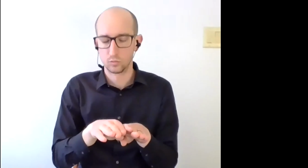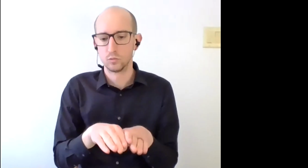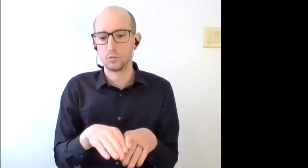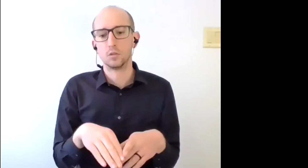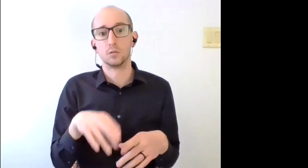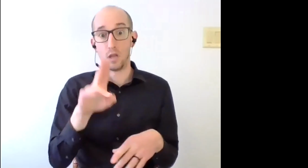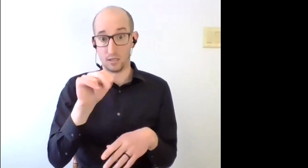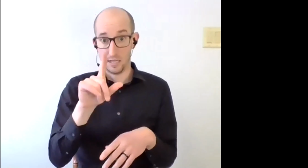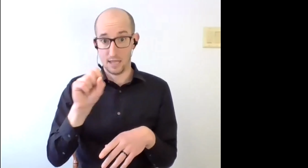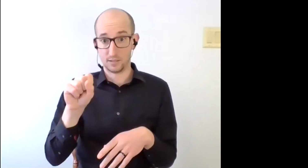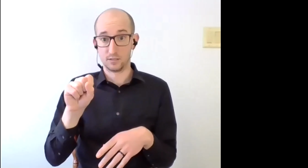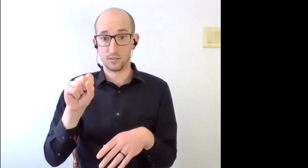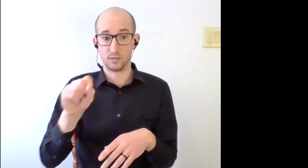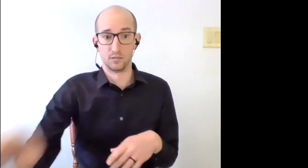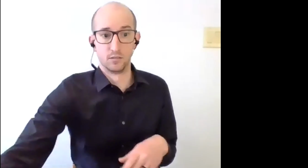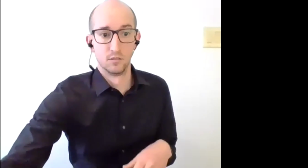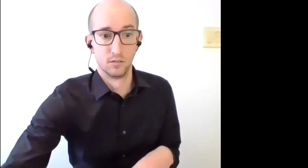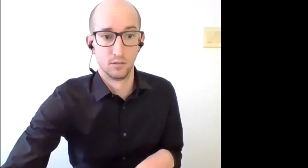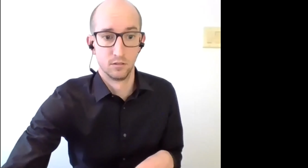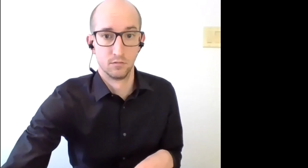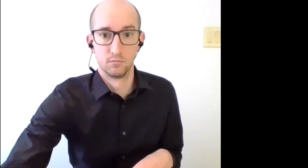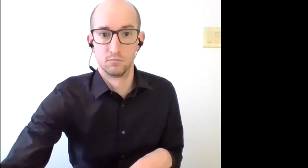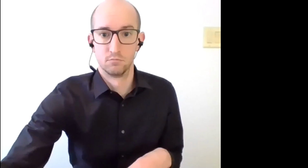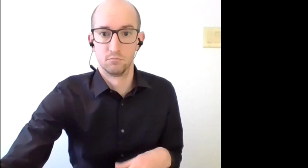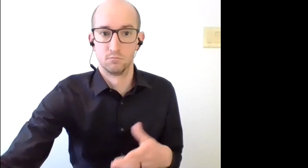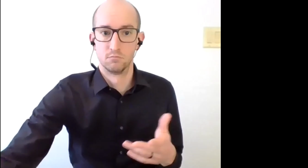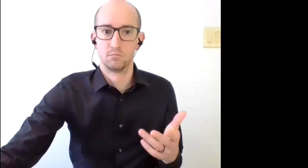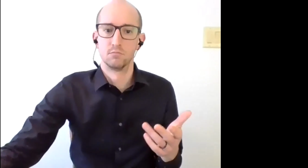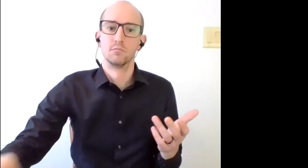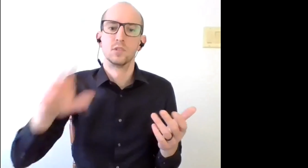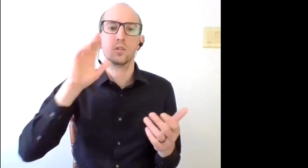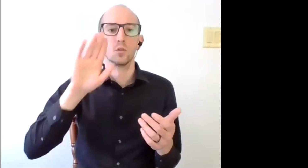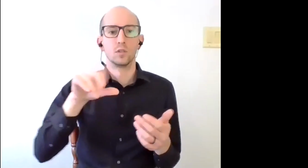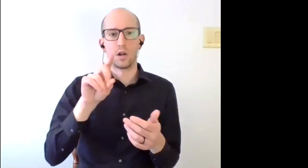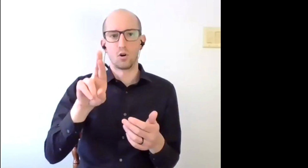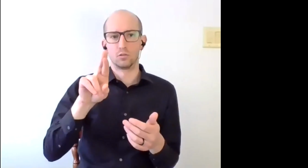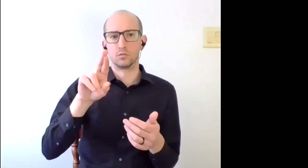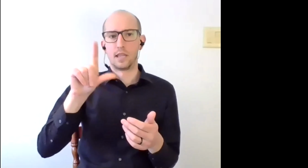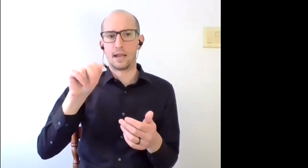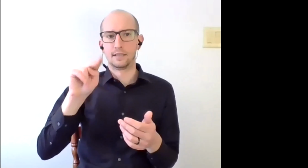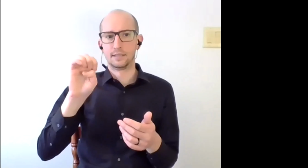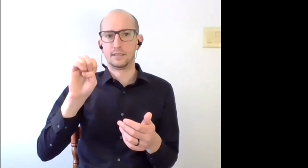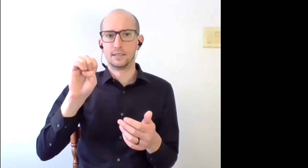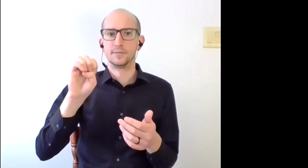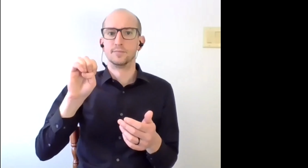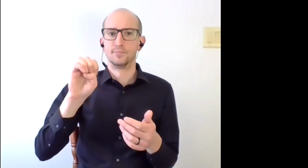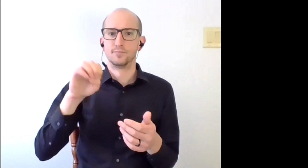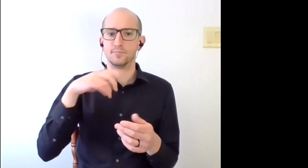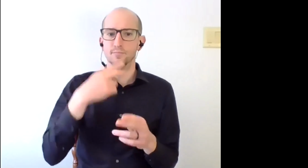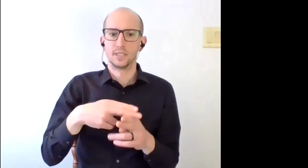Wood technology, maritime are also closed. Unless there is,